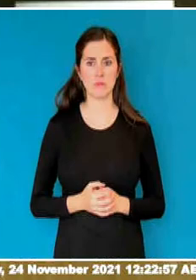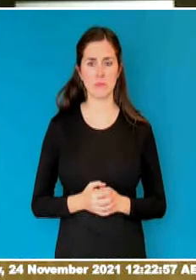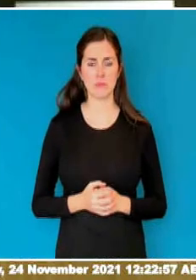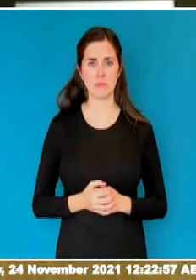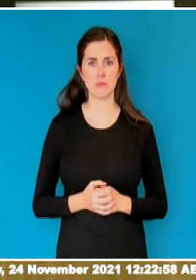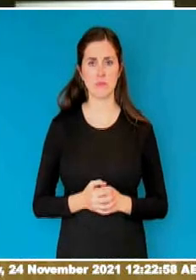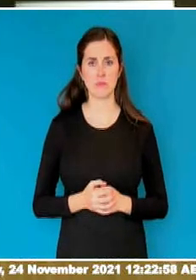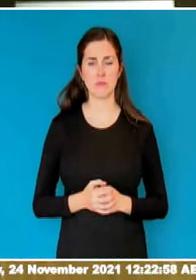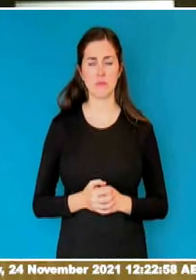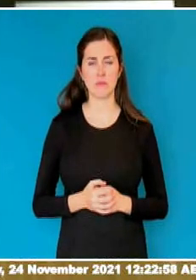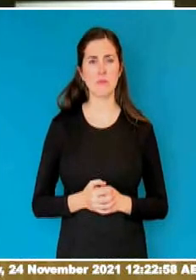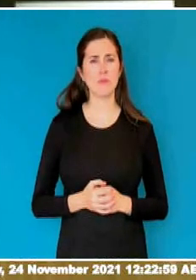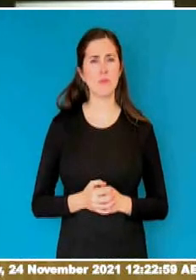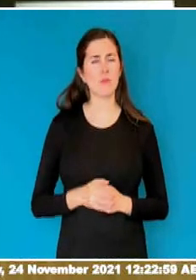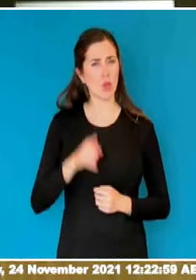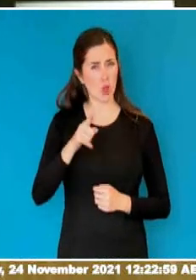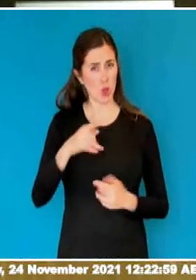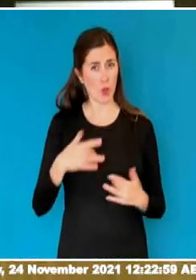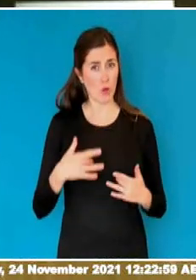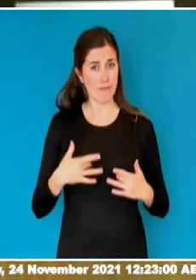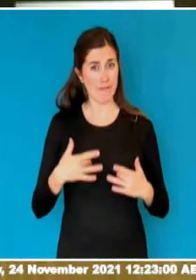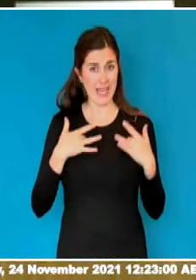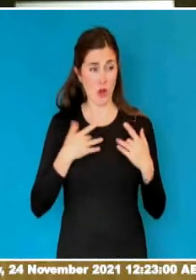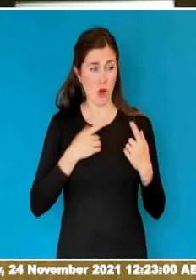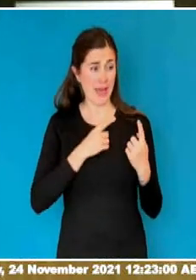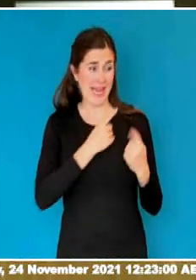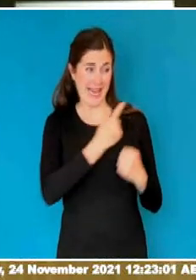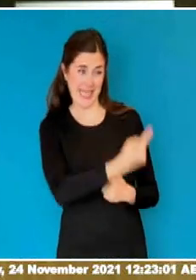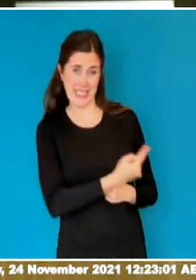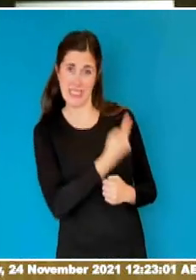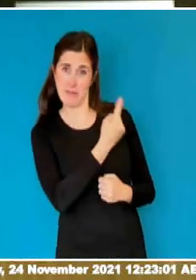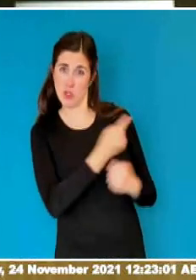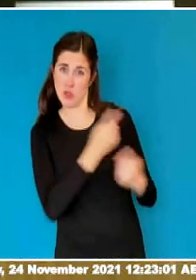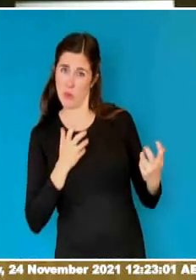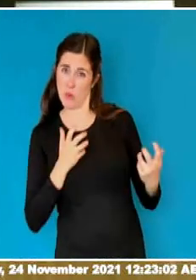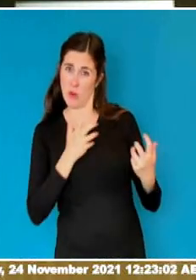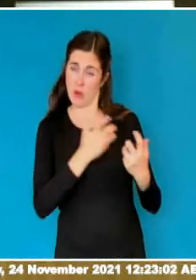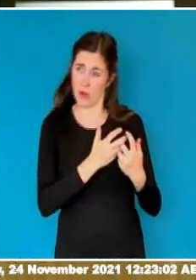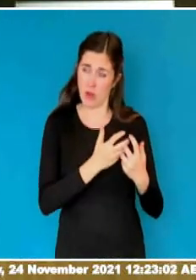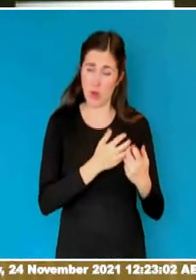the benefits, but is there also a risk that the outcome of your risk is then dependent